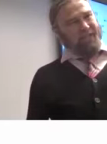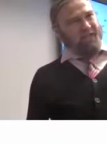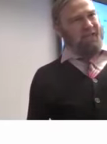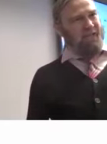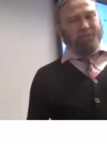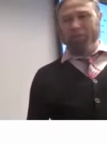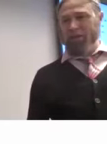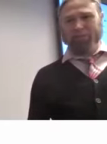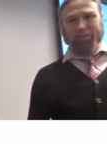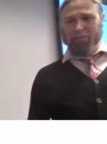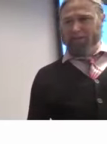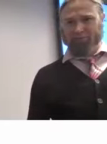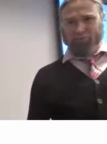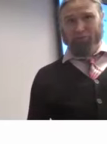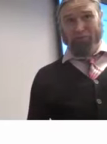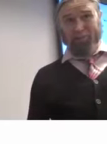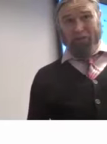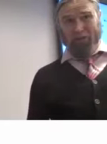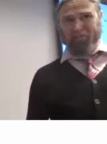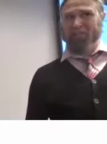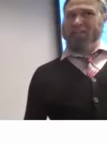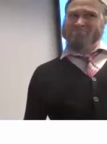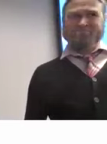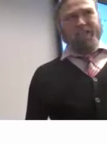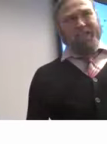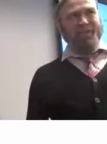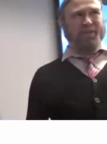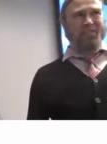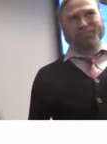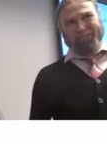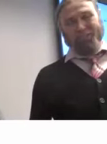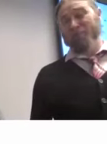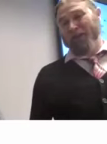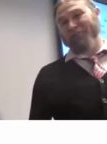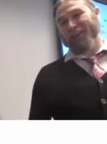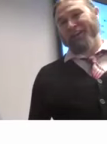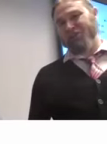Now Angie mentioned the cost of the braille tactile connect four is doubled. It was 5 times the price.